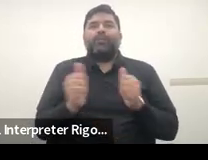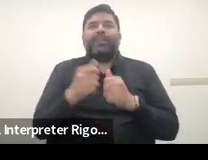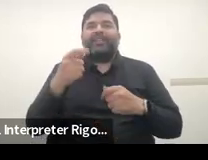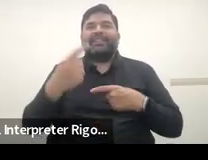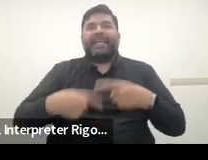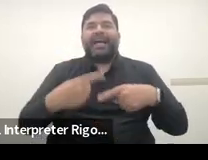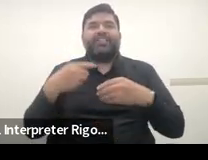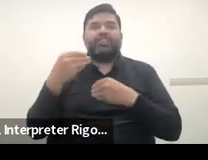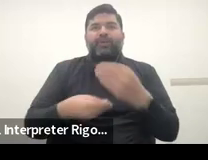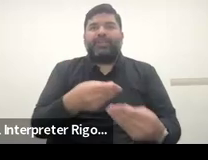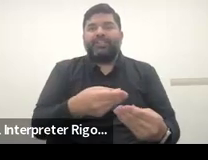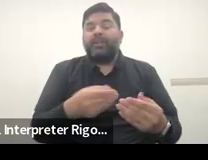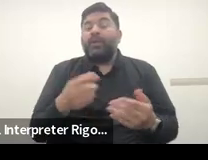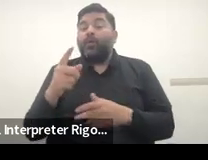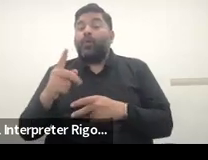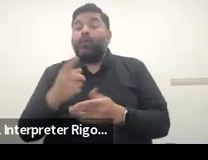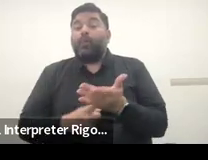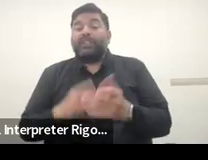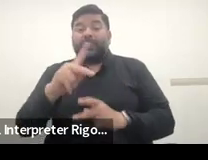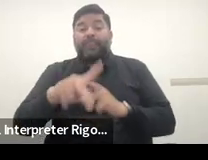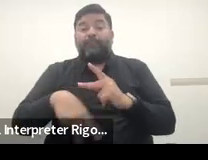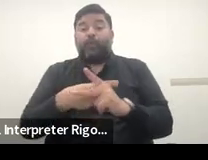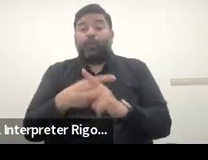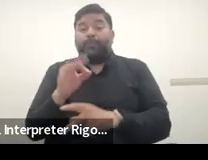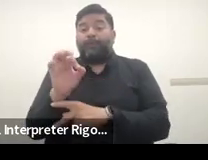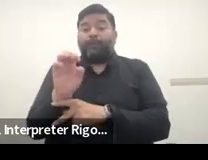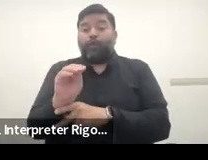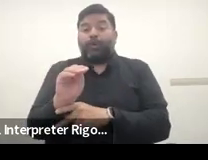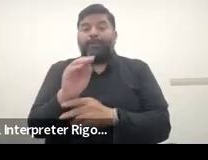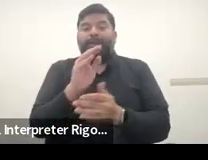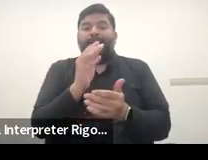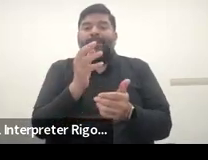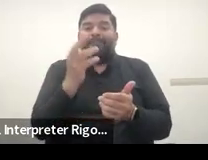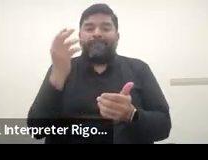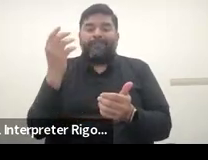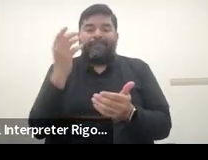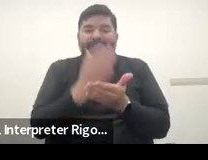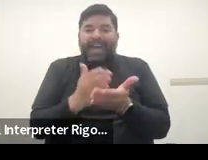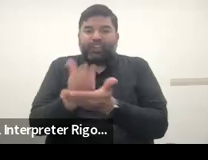does the form factor for those models kind of look like and you know how is the de Community kind